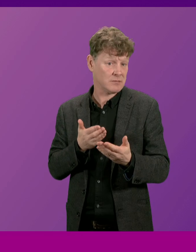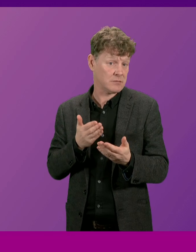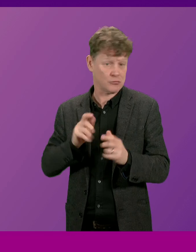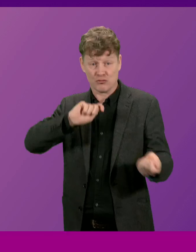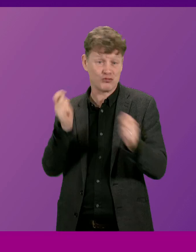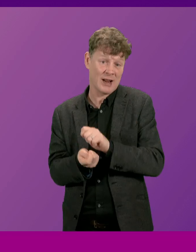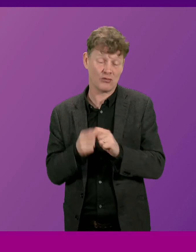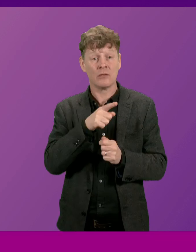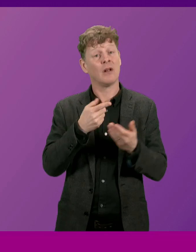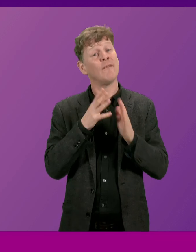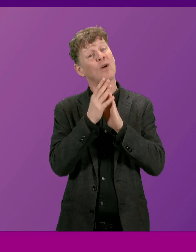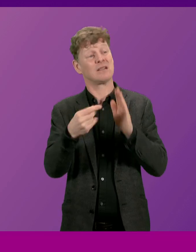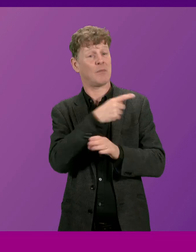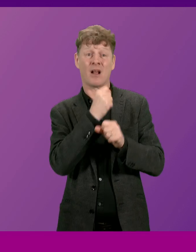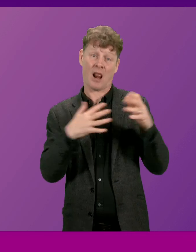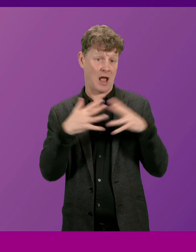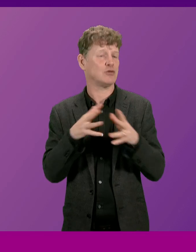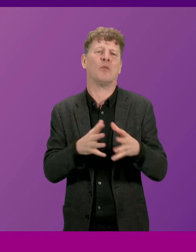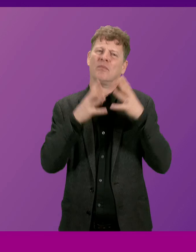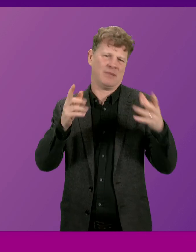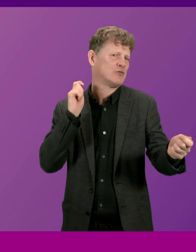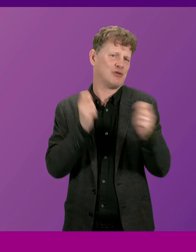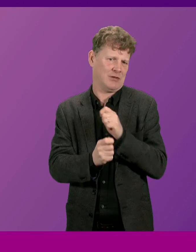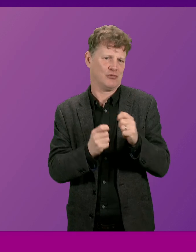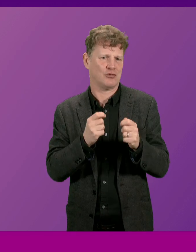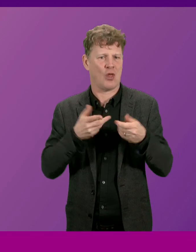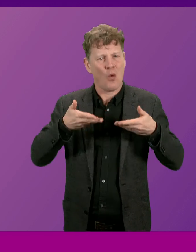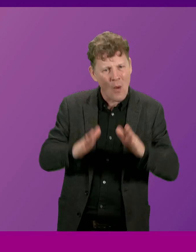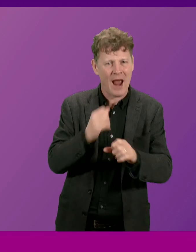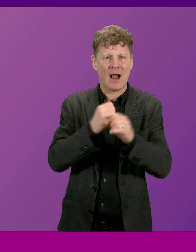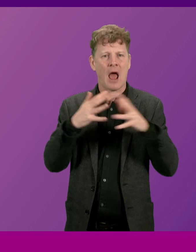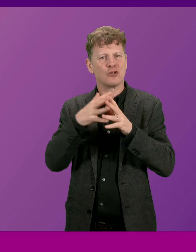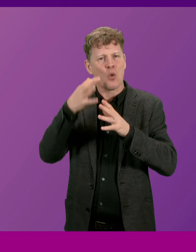there have been significant changes in the way that the city deploys its expenditure